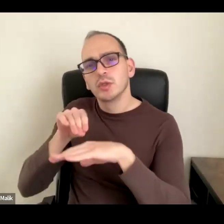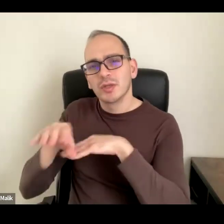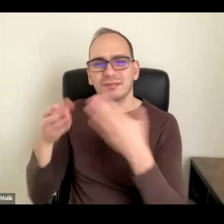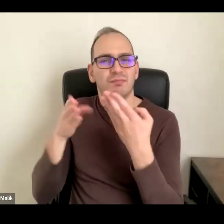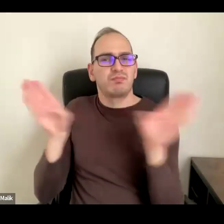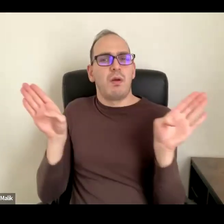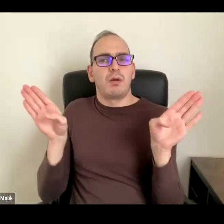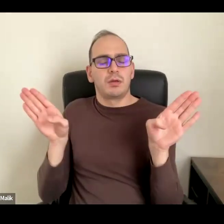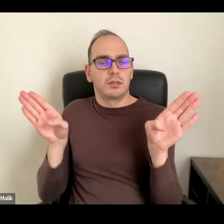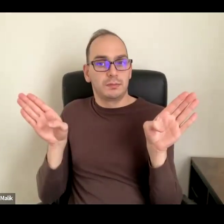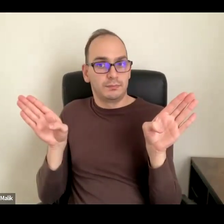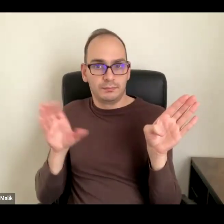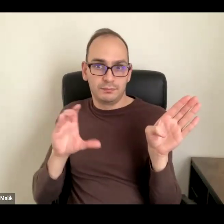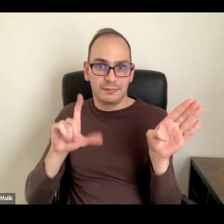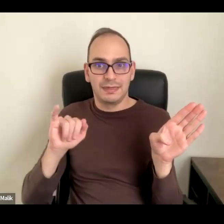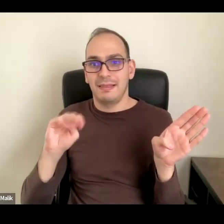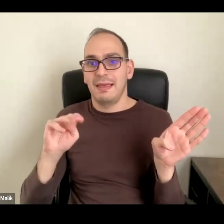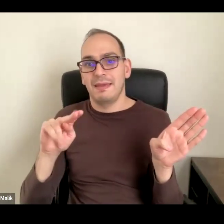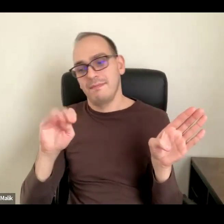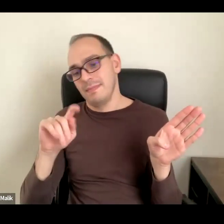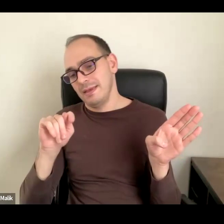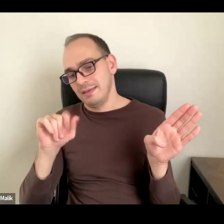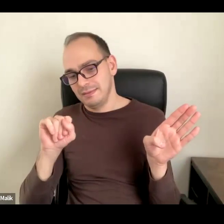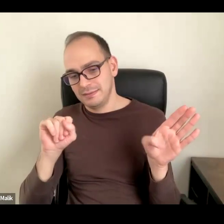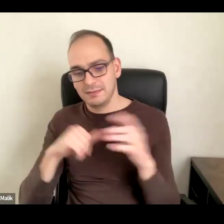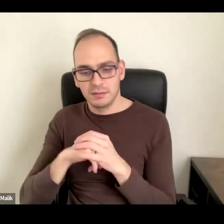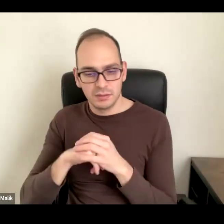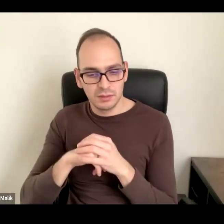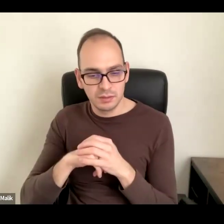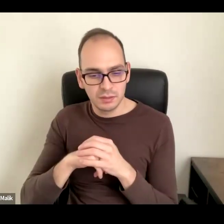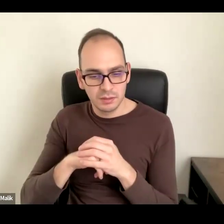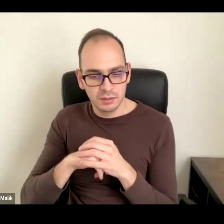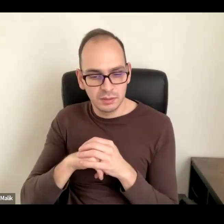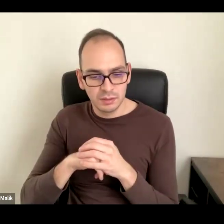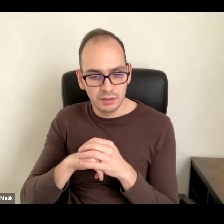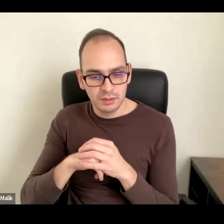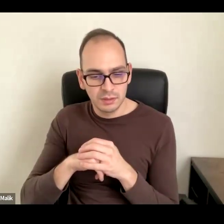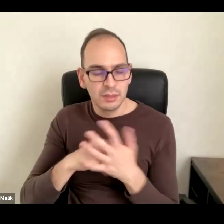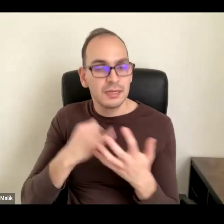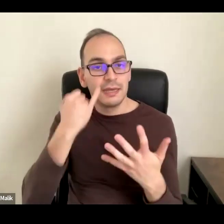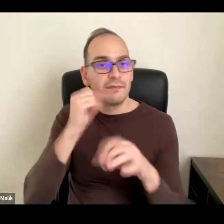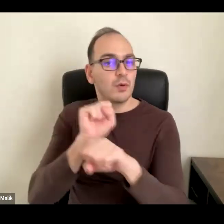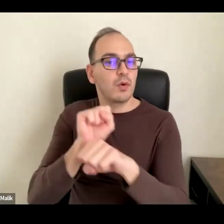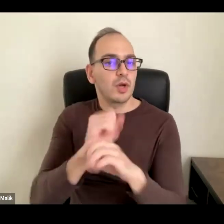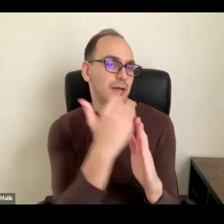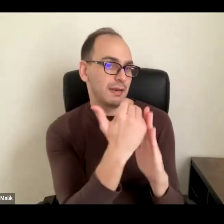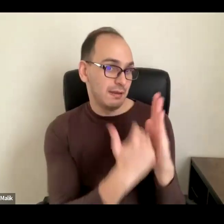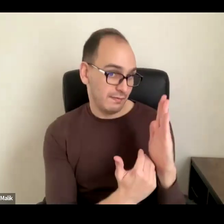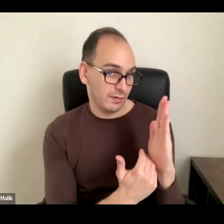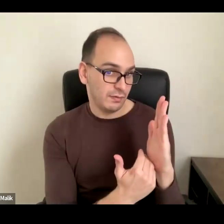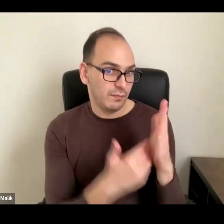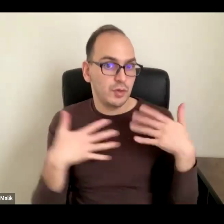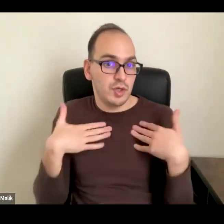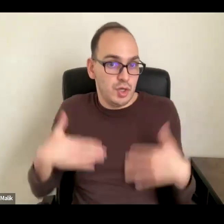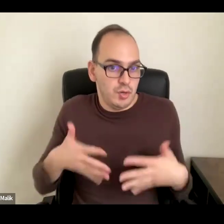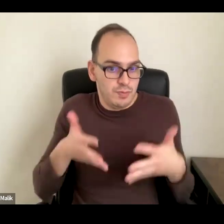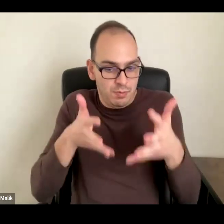than claimants or requesters. So, if you are working on an inventory for human remains